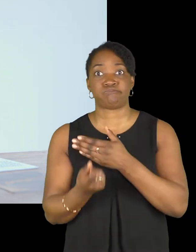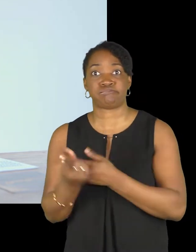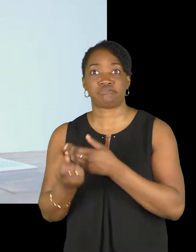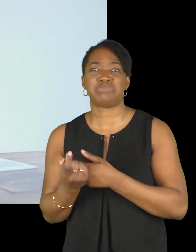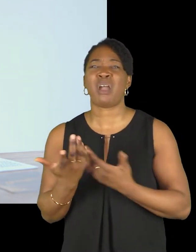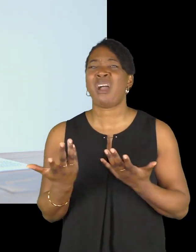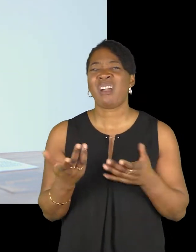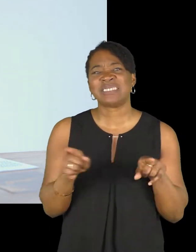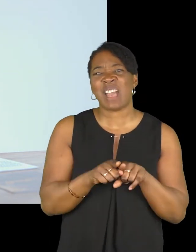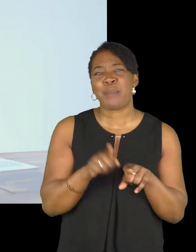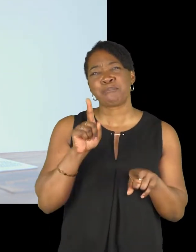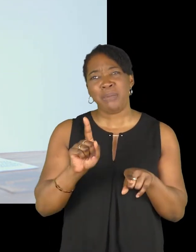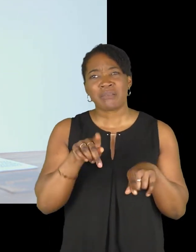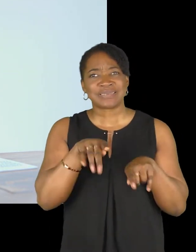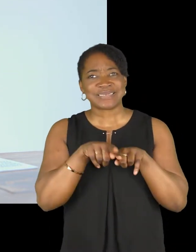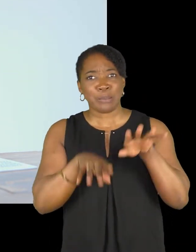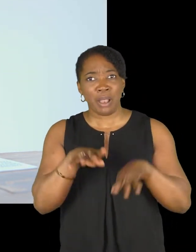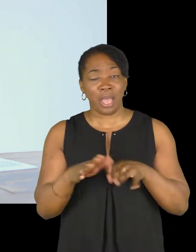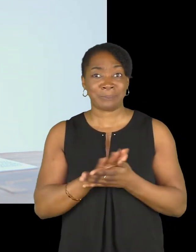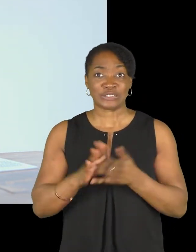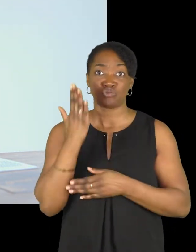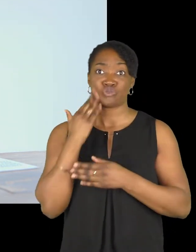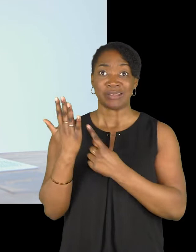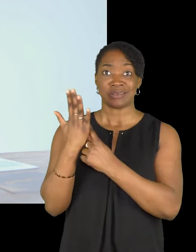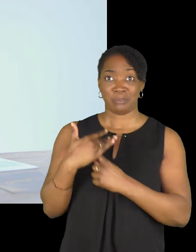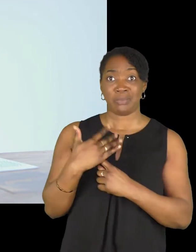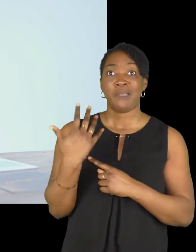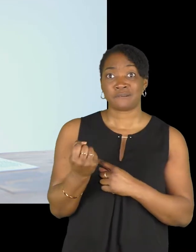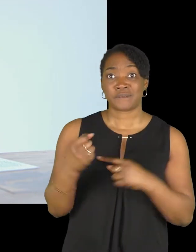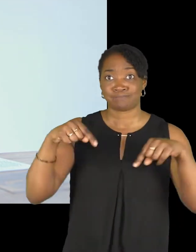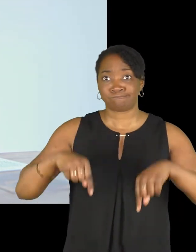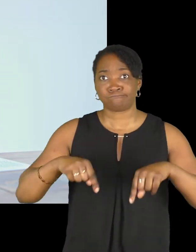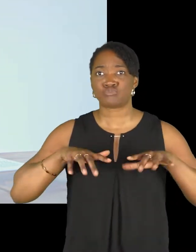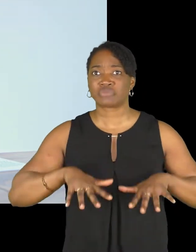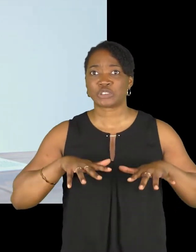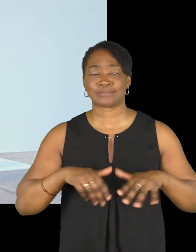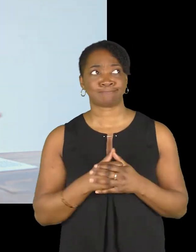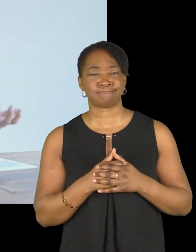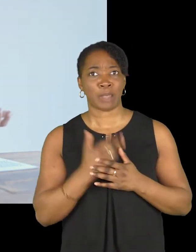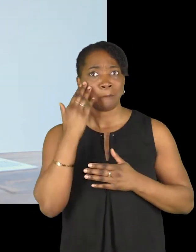Maybe not the same, but in a very similar way, right. We're still experiencing racism in Britain,